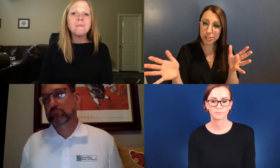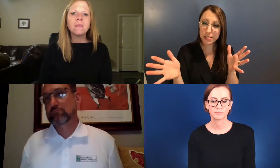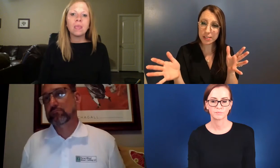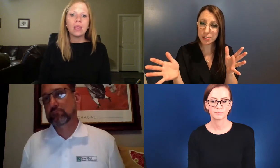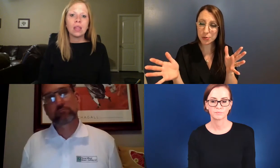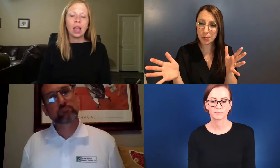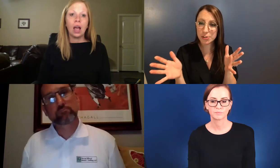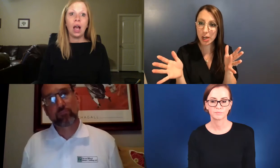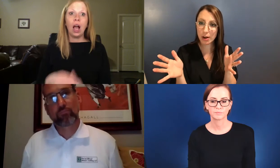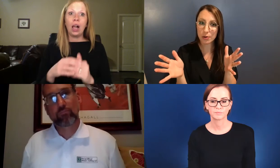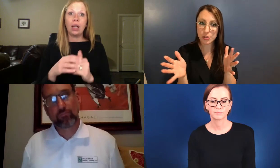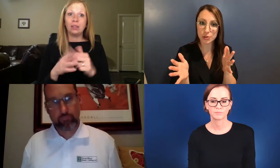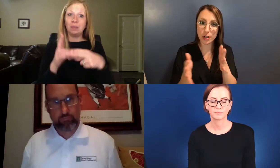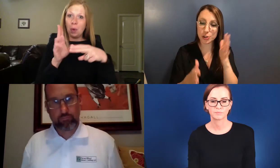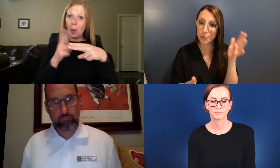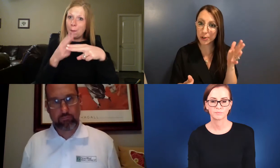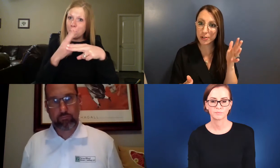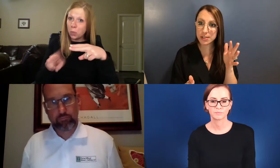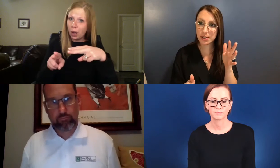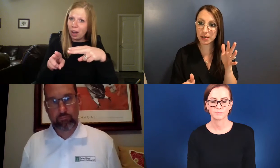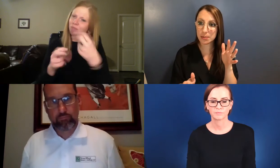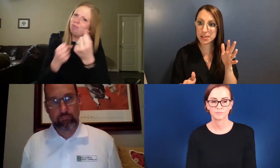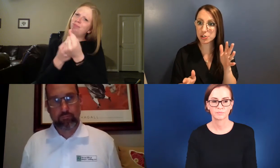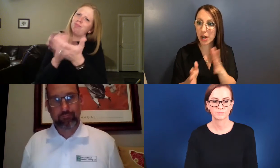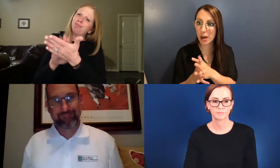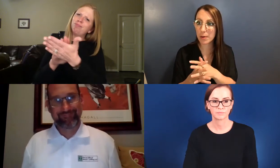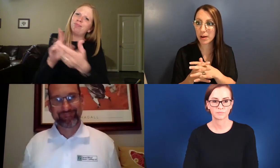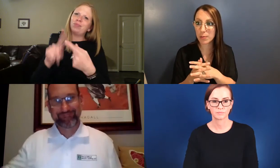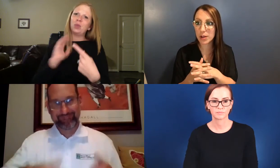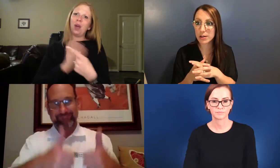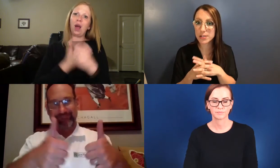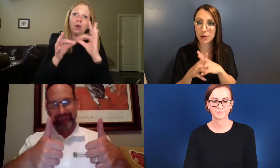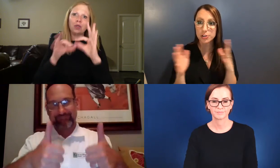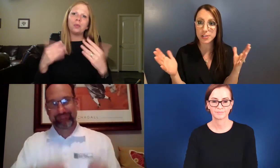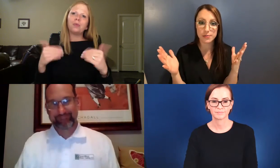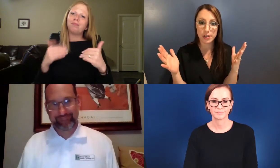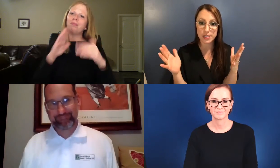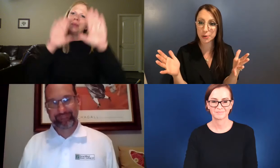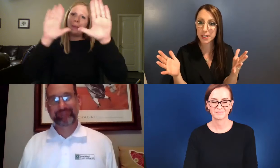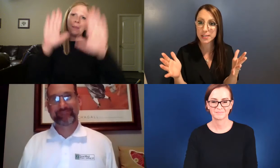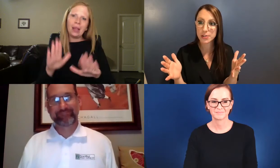Just to do a brief shout out to our interpreters, they did an amazing job. We also are just volunteer based,